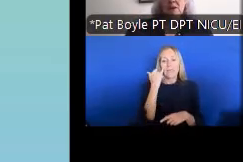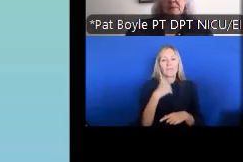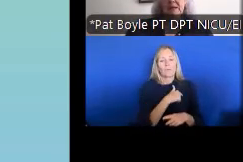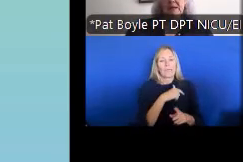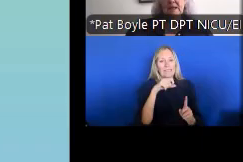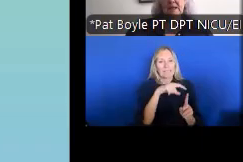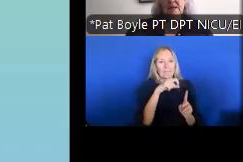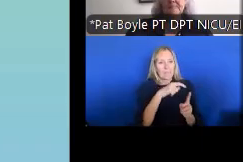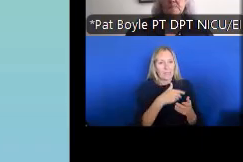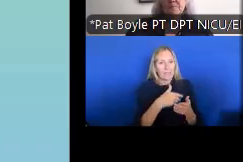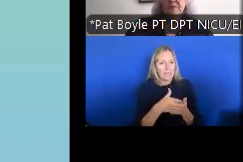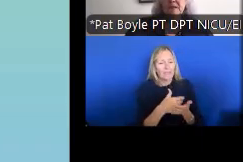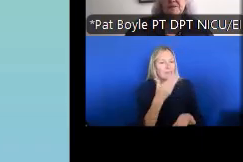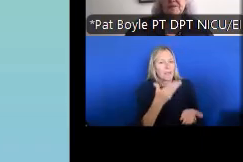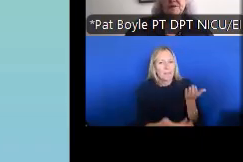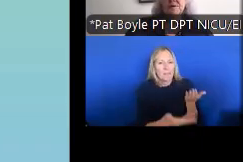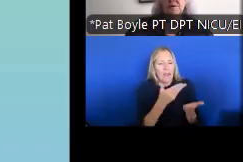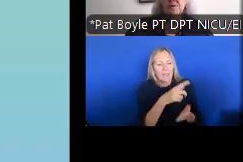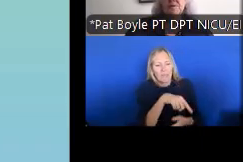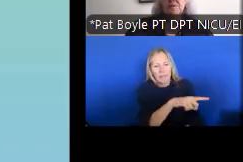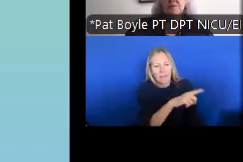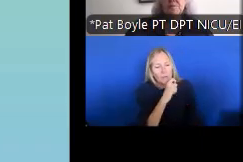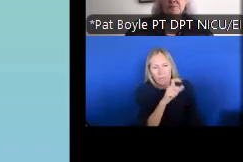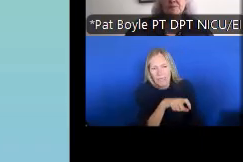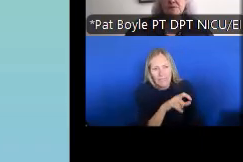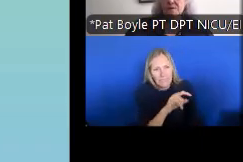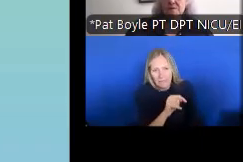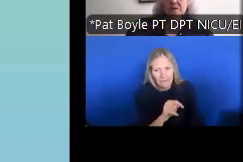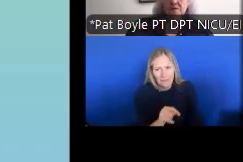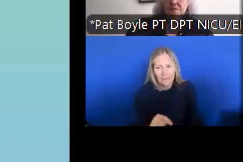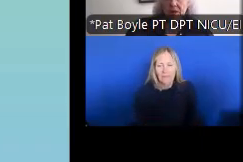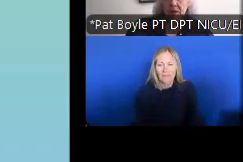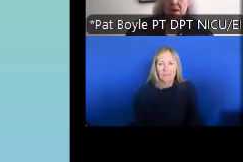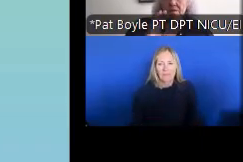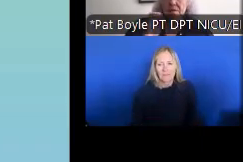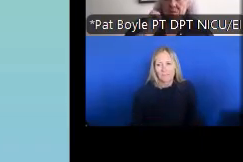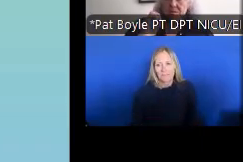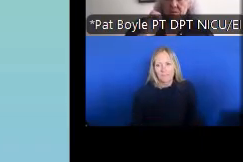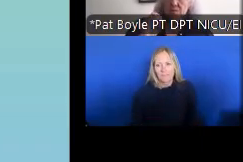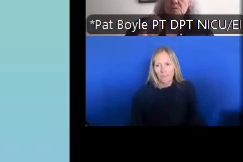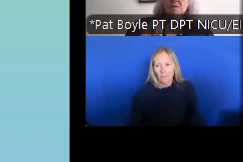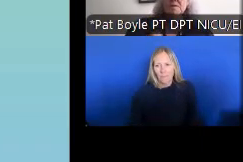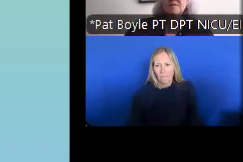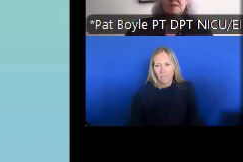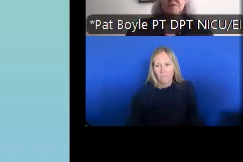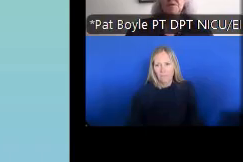not be needed. So, sort of the the the rules of sensory